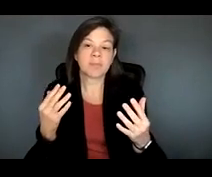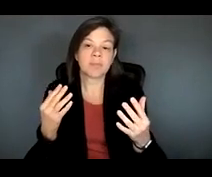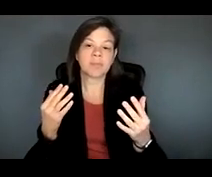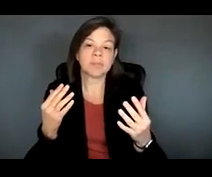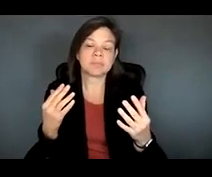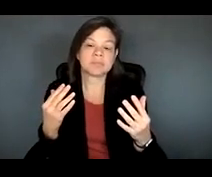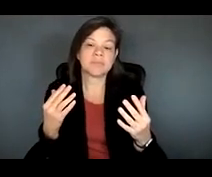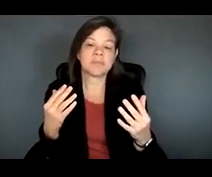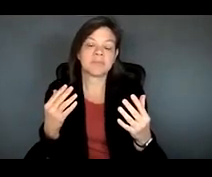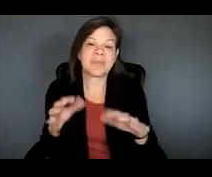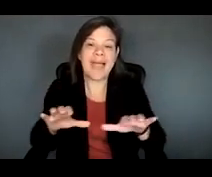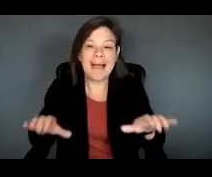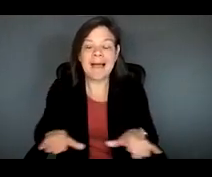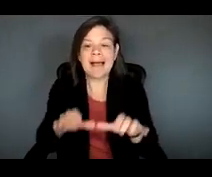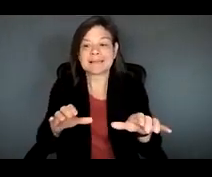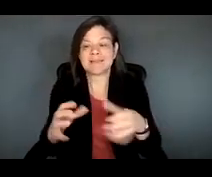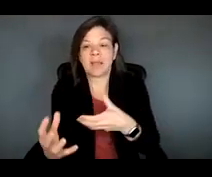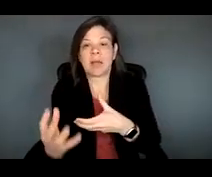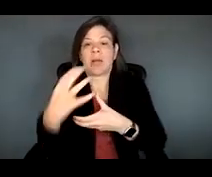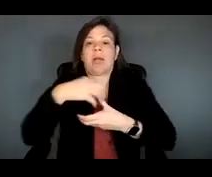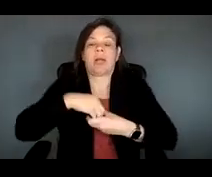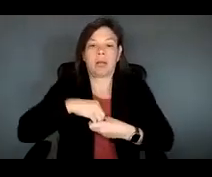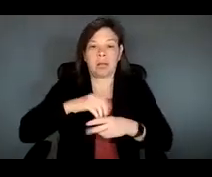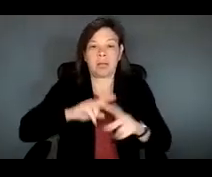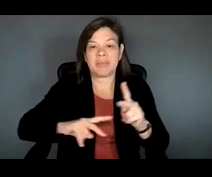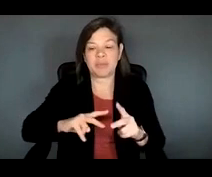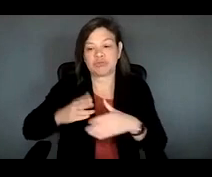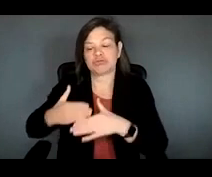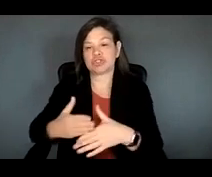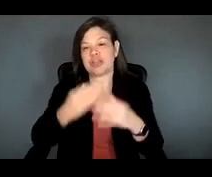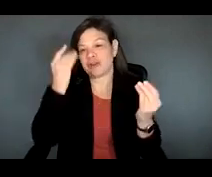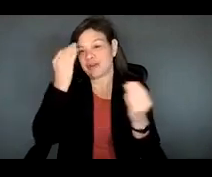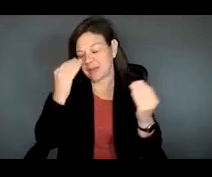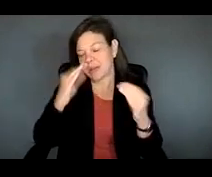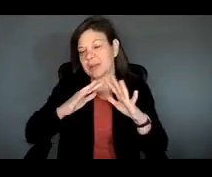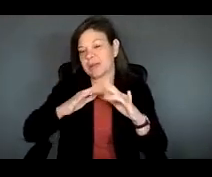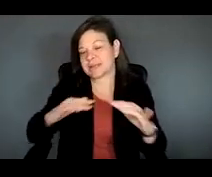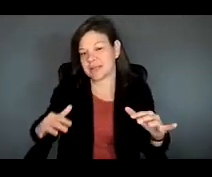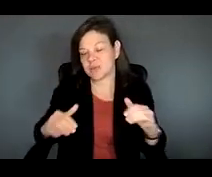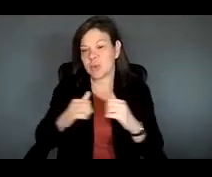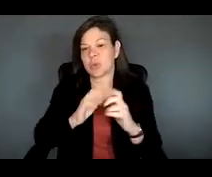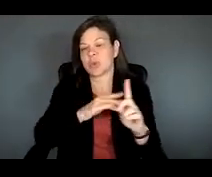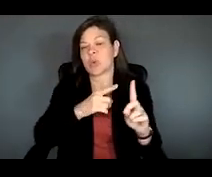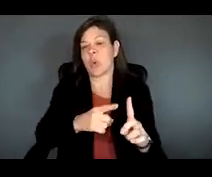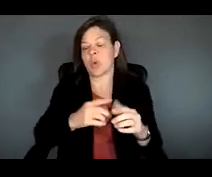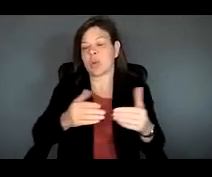actively engaging people, sharing our thinking, et cetera, et cetera, with the goal of moving things forward.